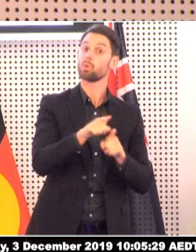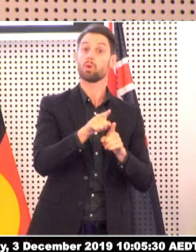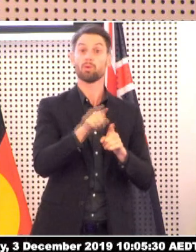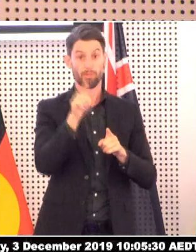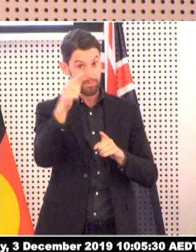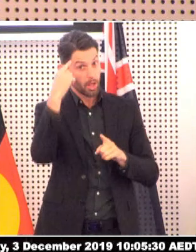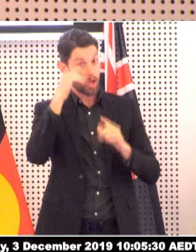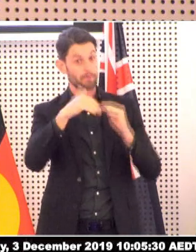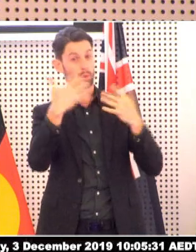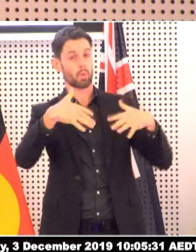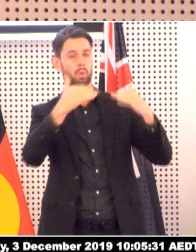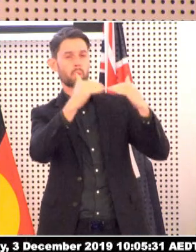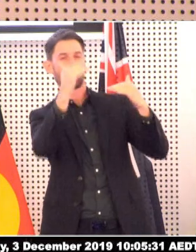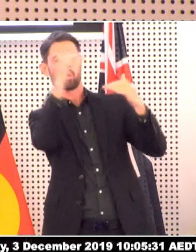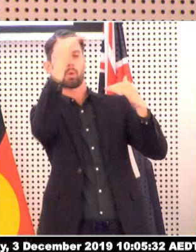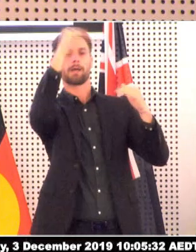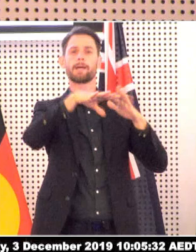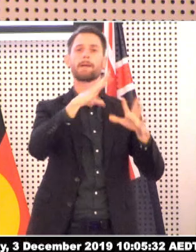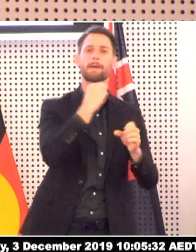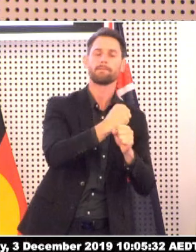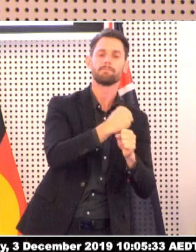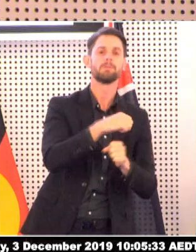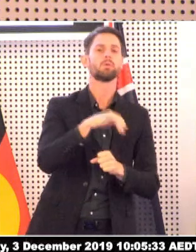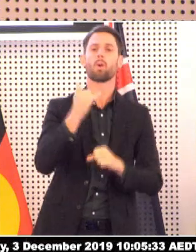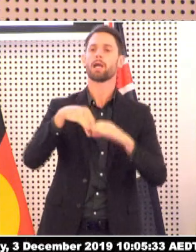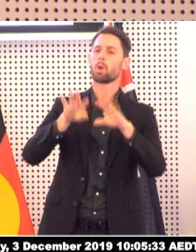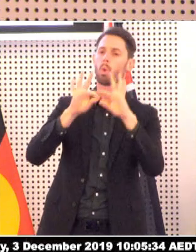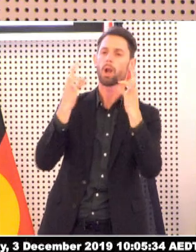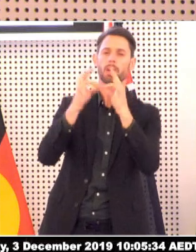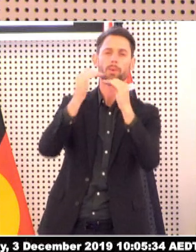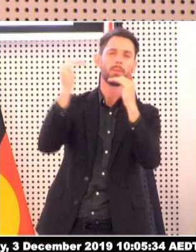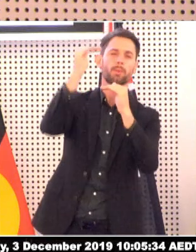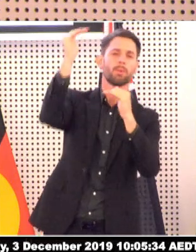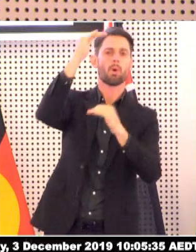of public office and organisations, and in private enterprise.